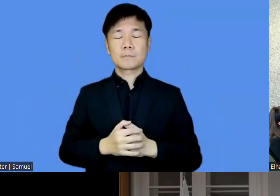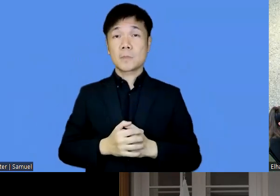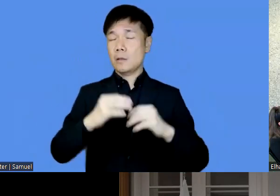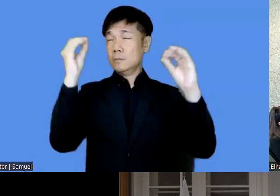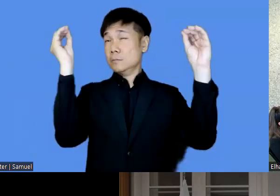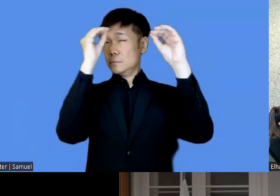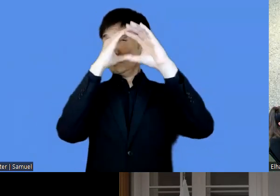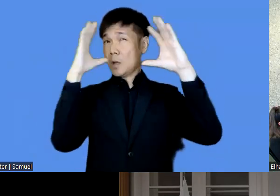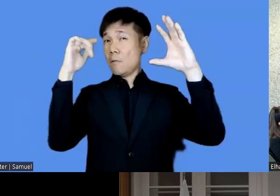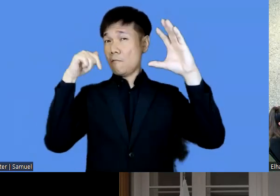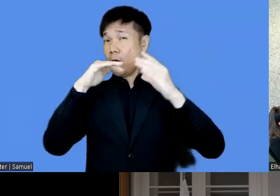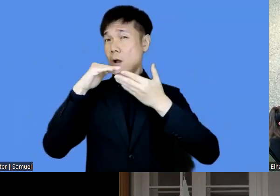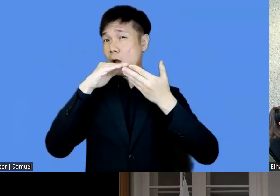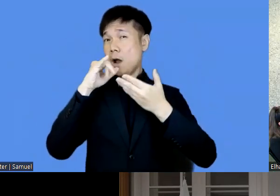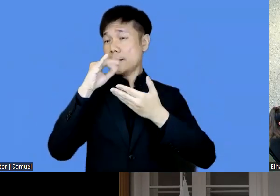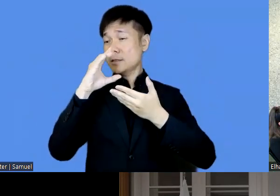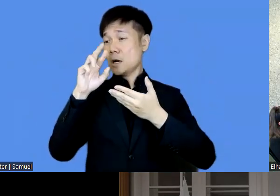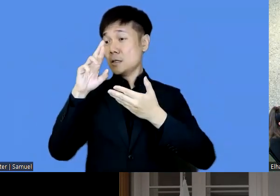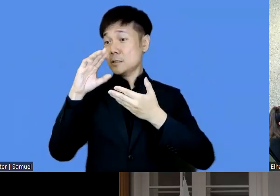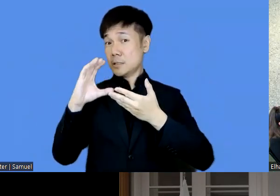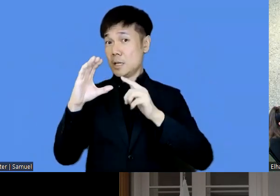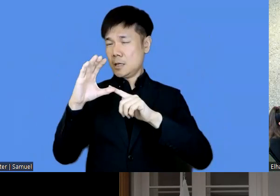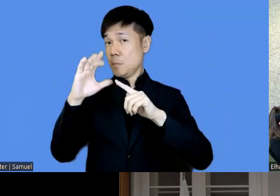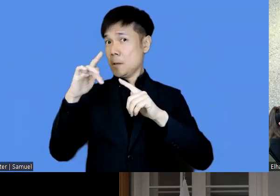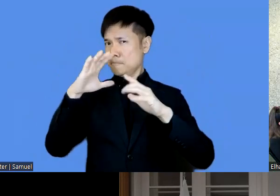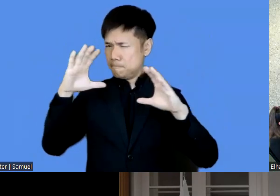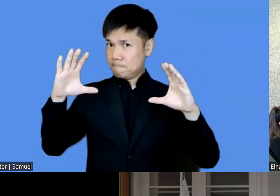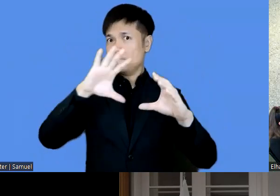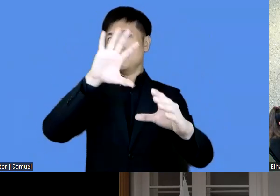more inclusive for persons with disabilities.